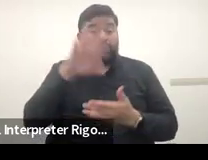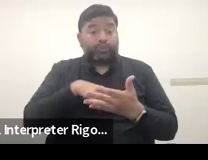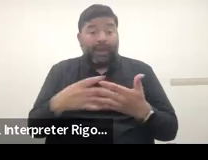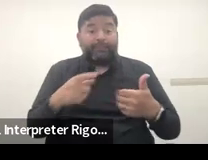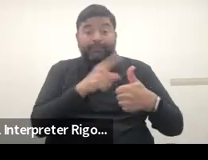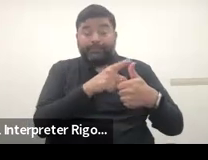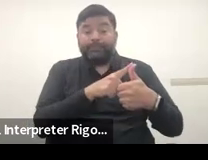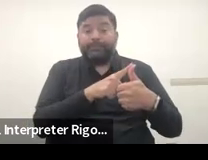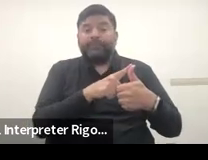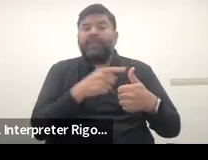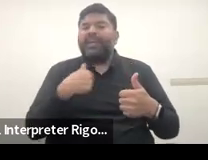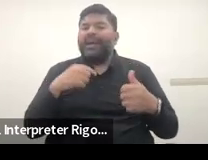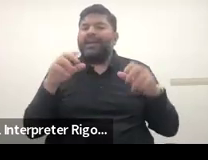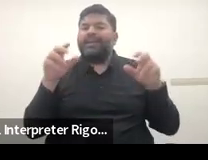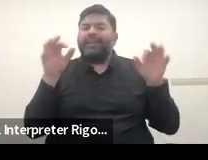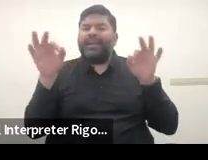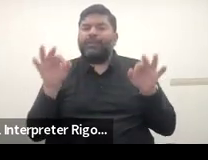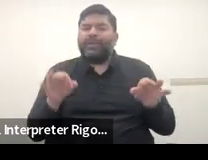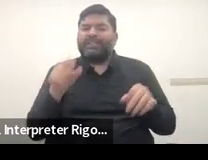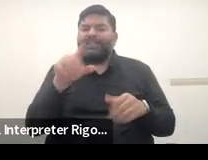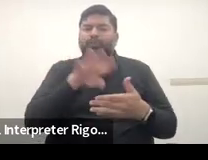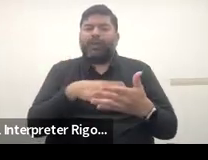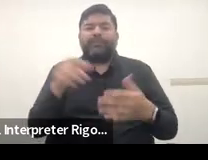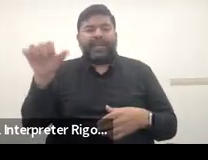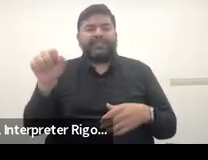uh I characterized this graph as yes it's linguistic knowledge but it's specifically